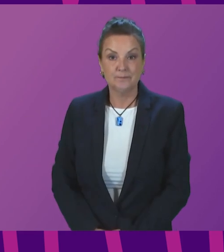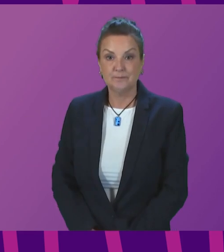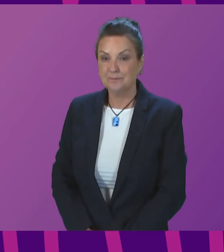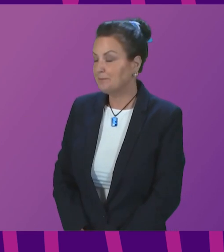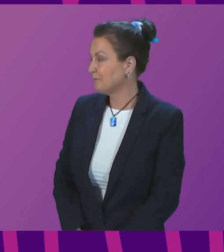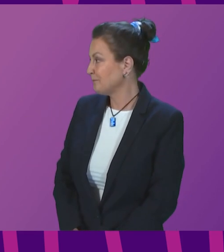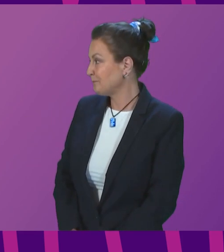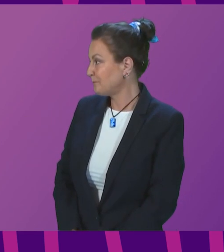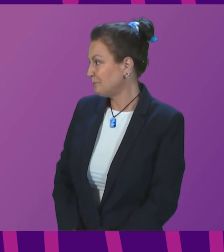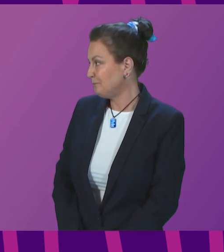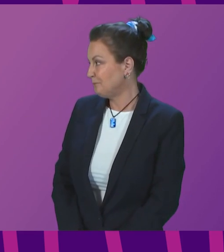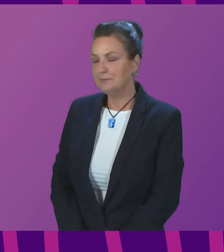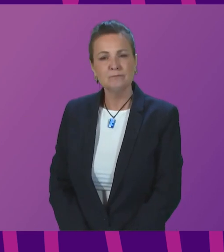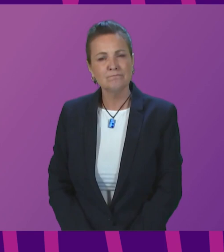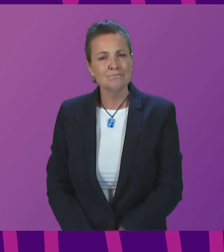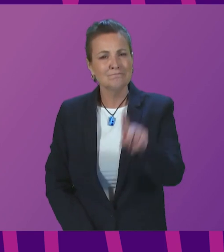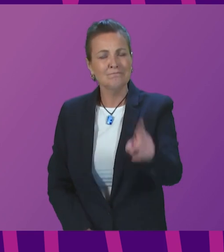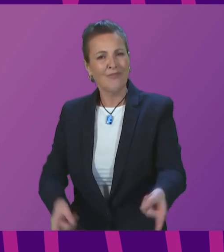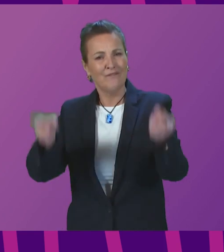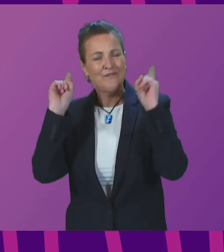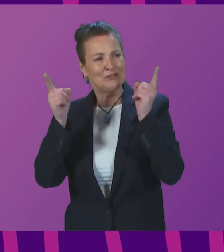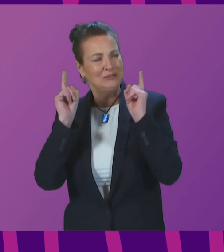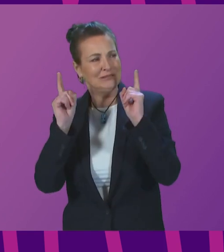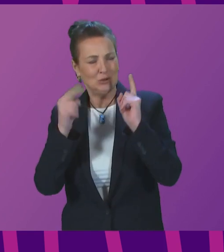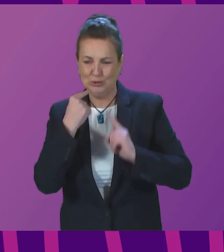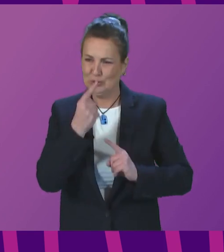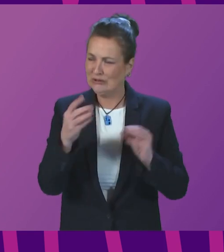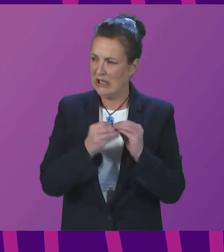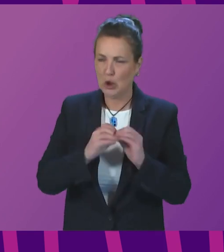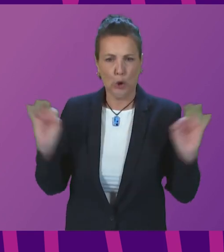The First Minister just said that “Nobody wants to increase dependency on imports”,